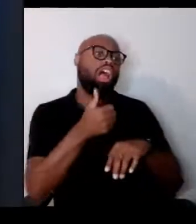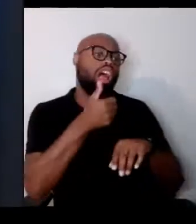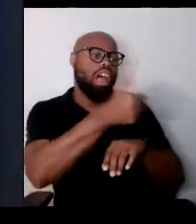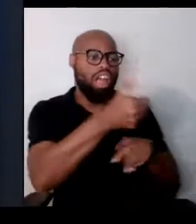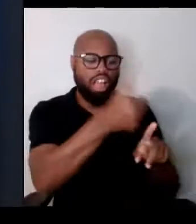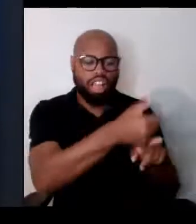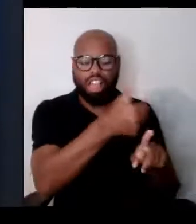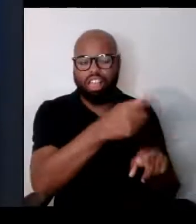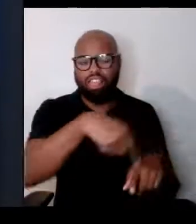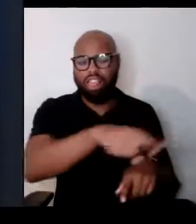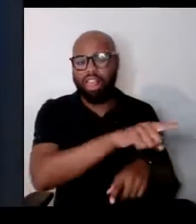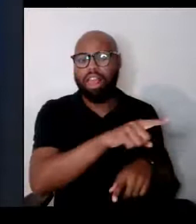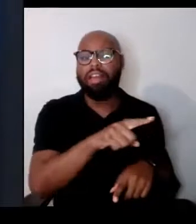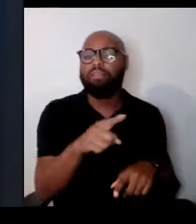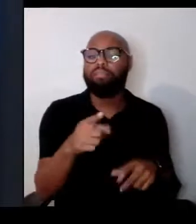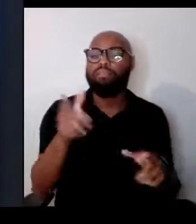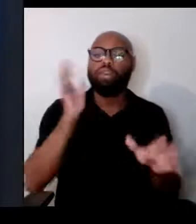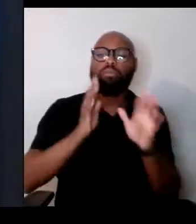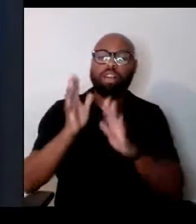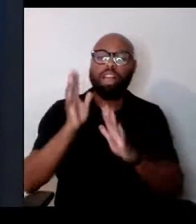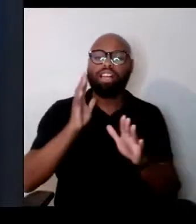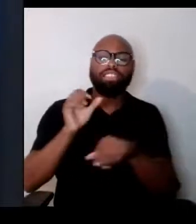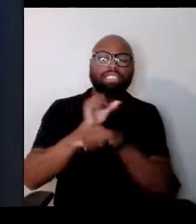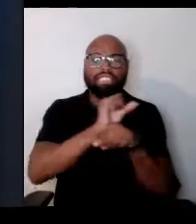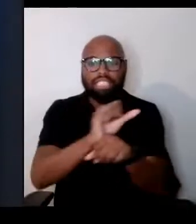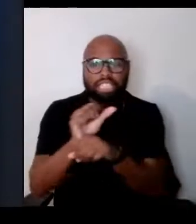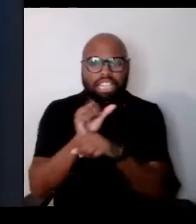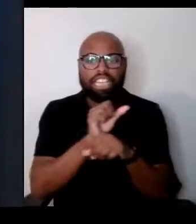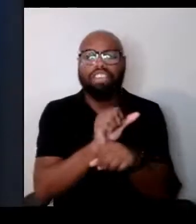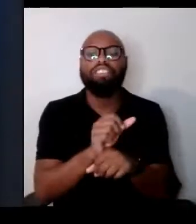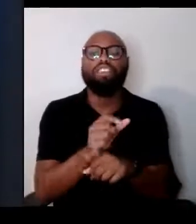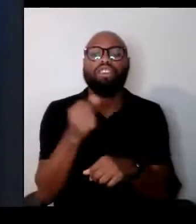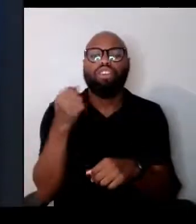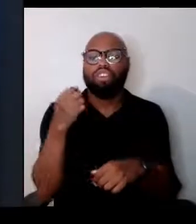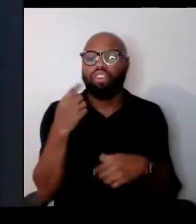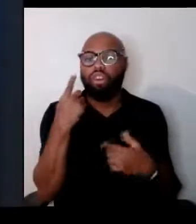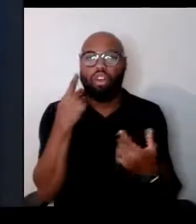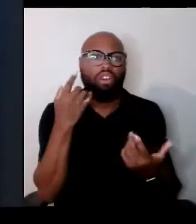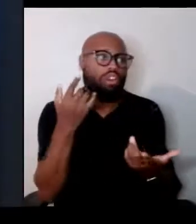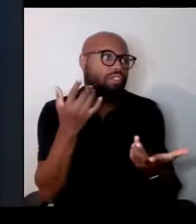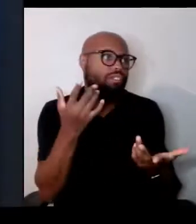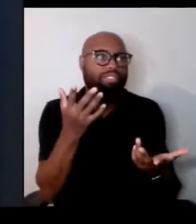where you would hear that if they don't accept the Bible, they would be less of a man